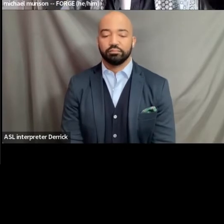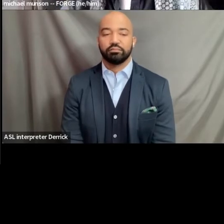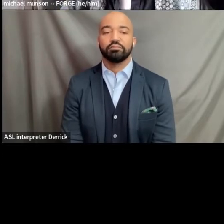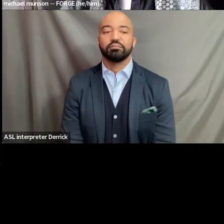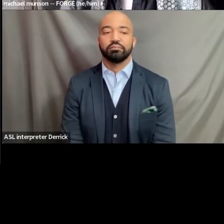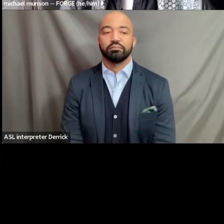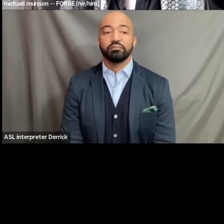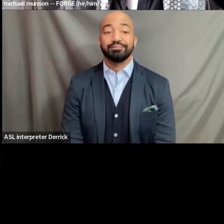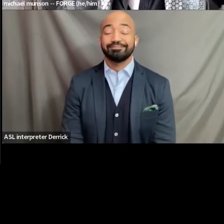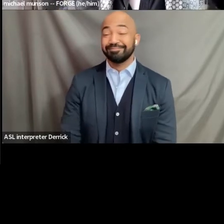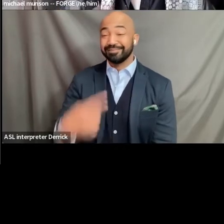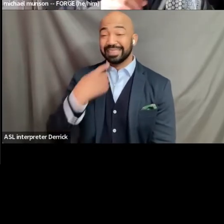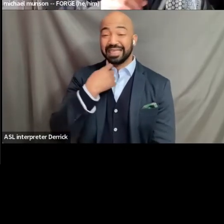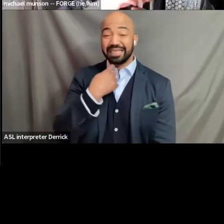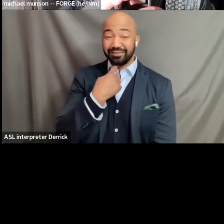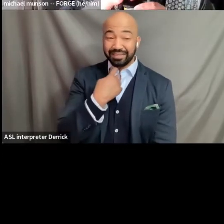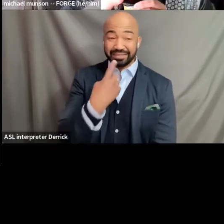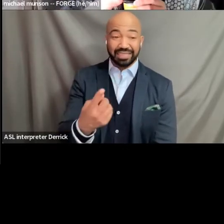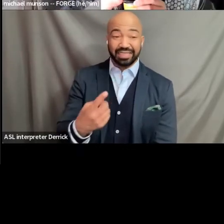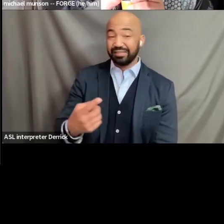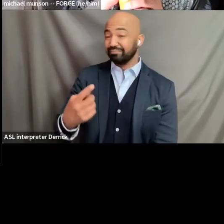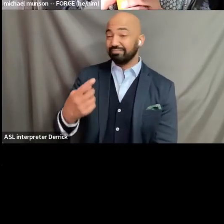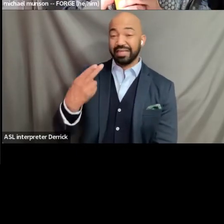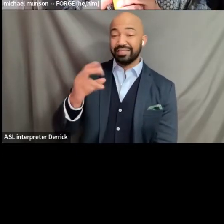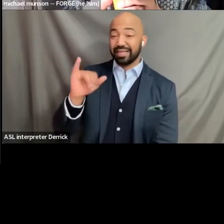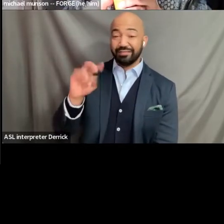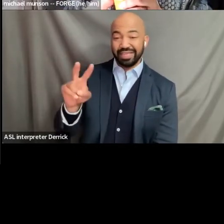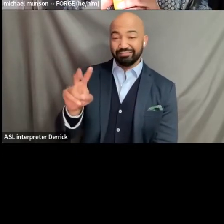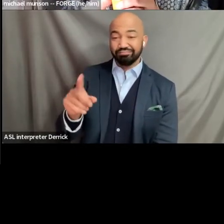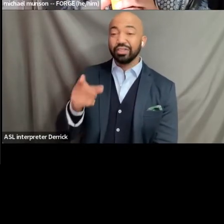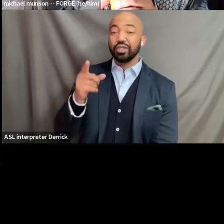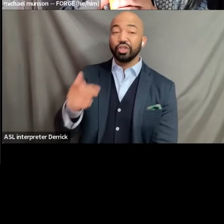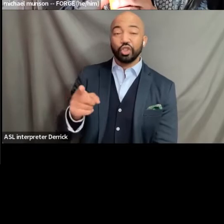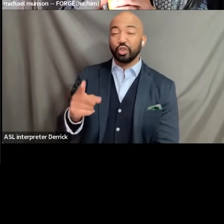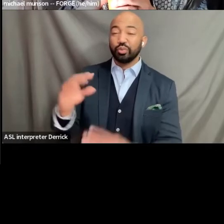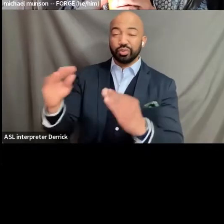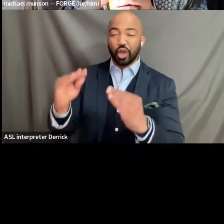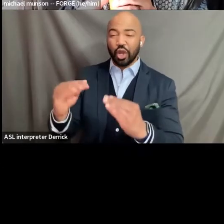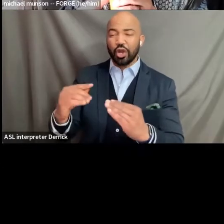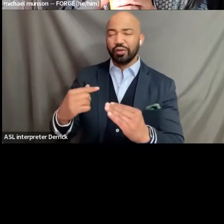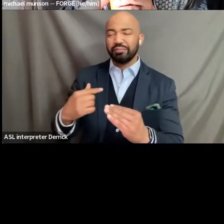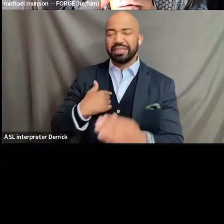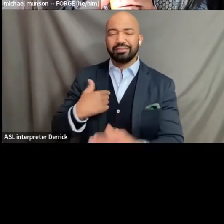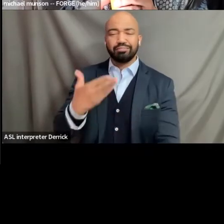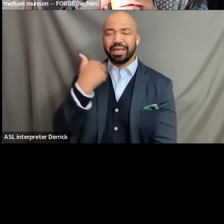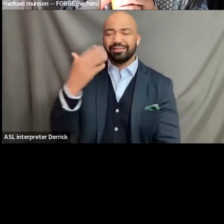I would tell HIV that you have been the greatest teacher I've ever had.